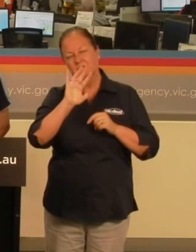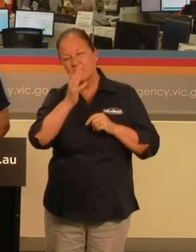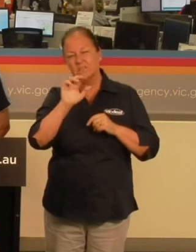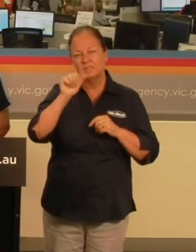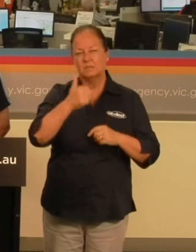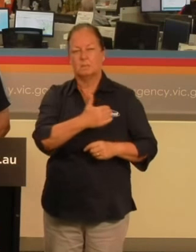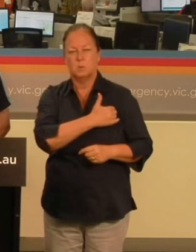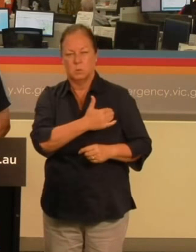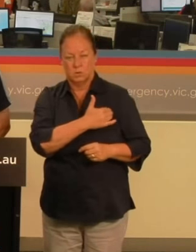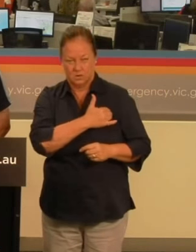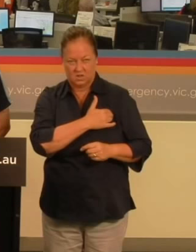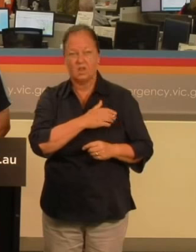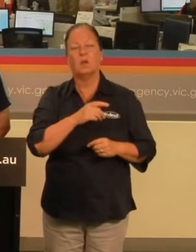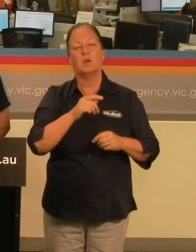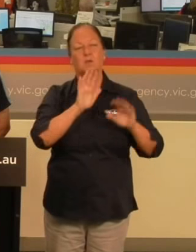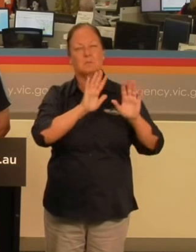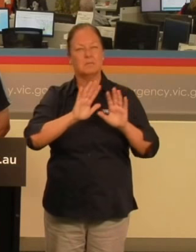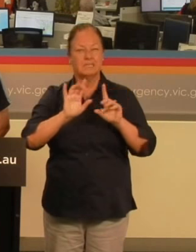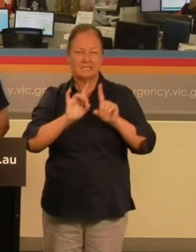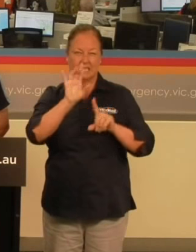gotten through Melbourne by about 10:00 and then to the far east of the state by